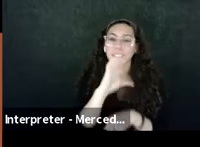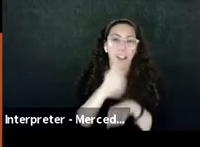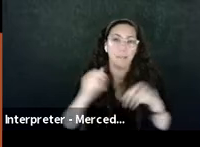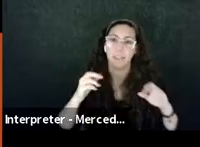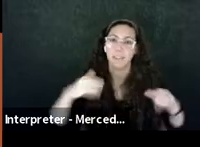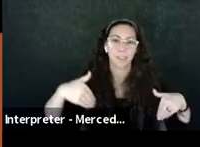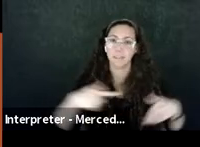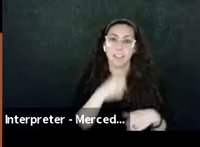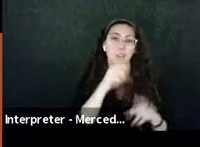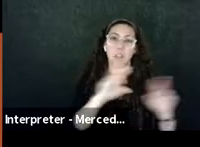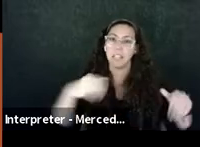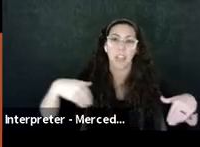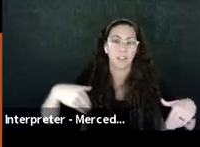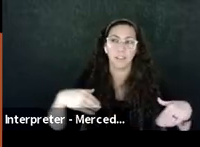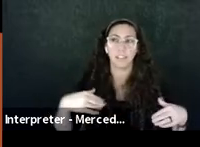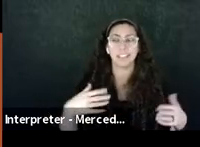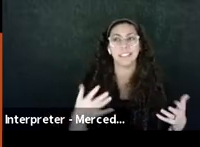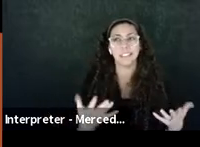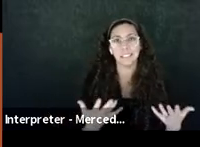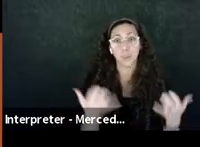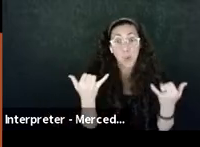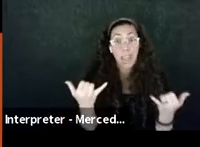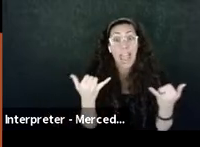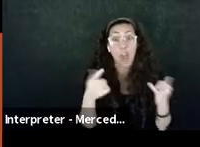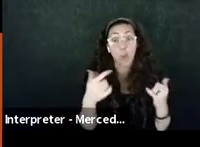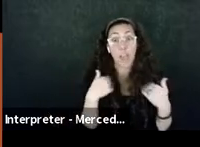Natalie Chavez: I would say the best thing to do if you have a student at this point would just be to email me directly.